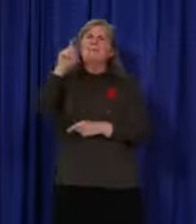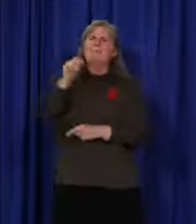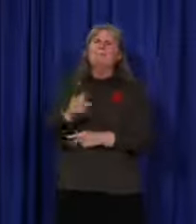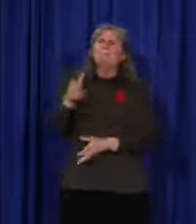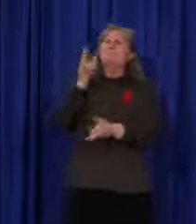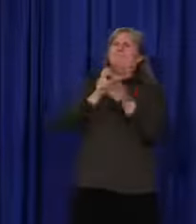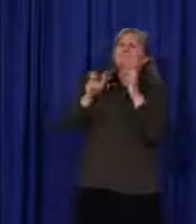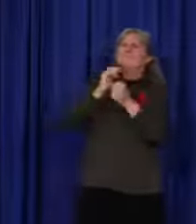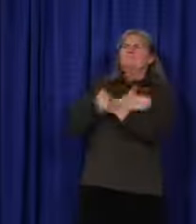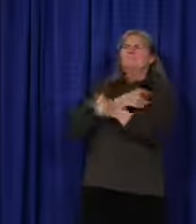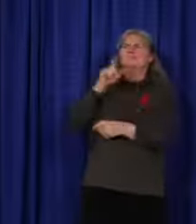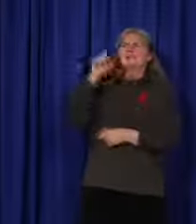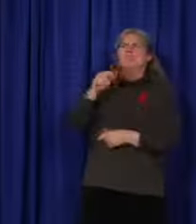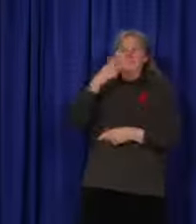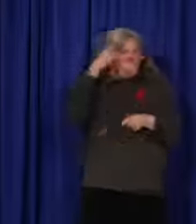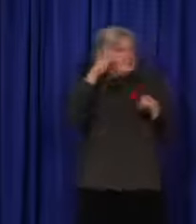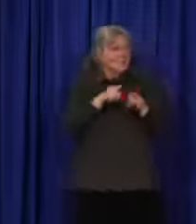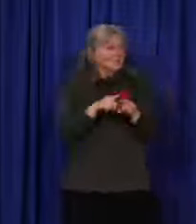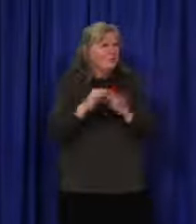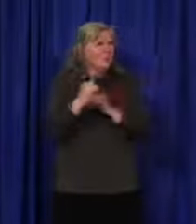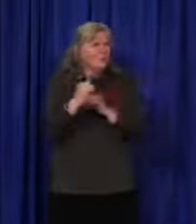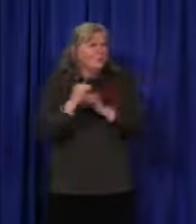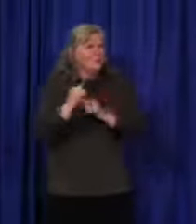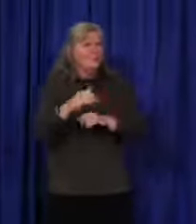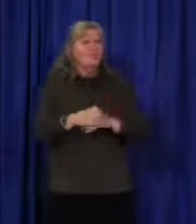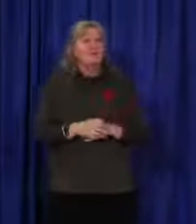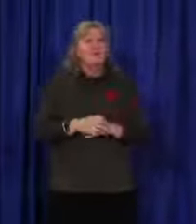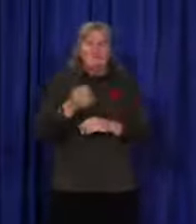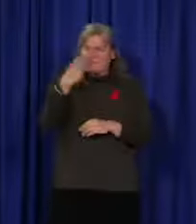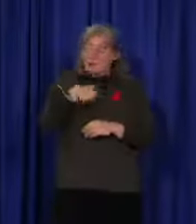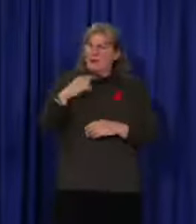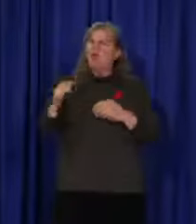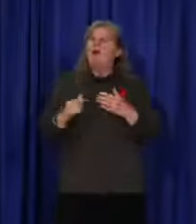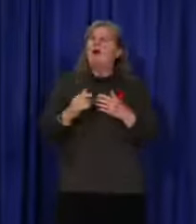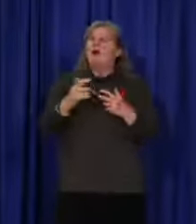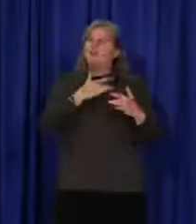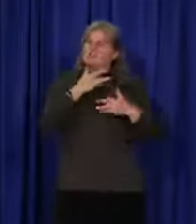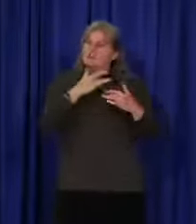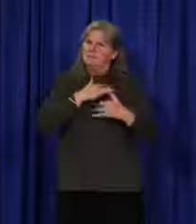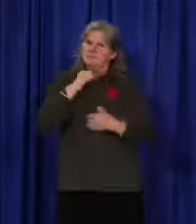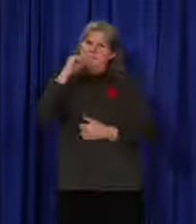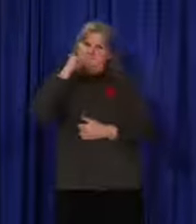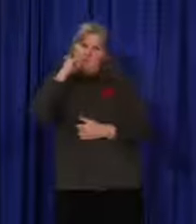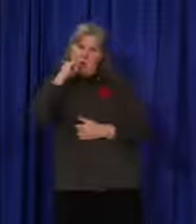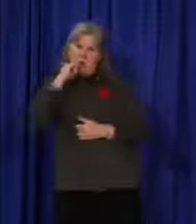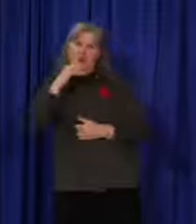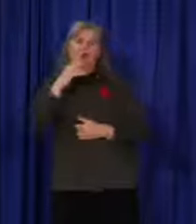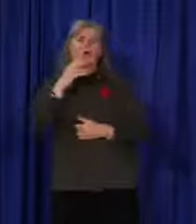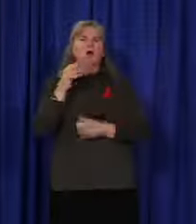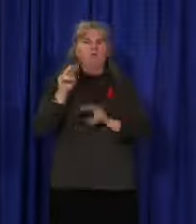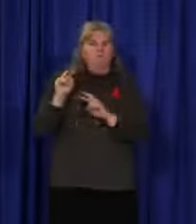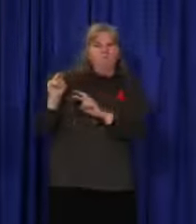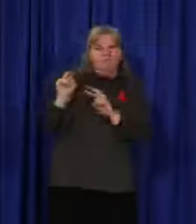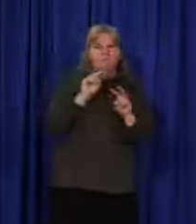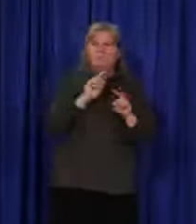traced will not change our lives except maybe to remind us that COVID is easily transmitted, is